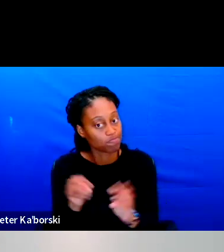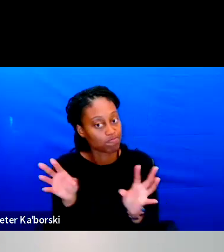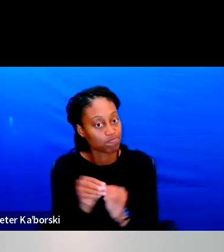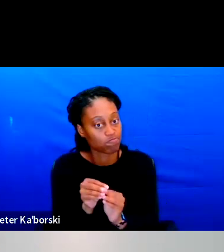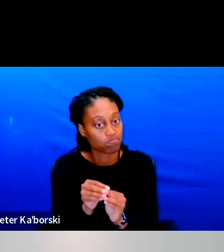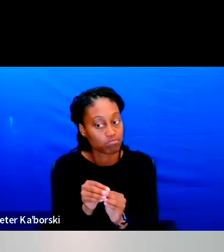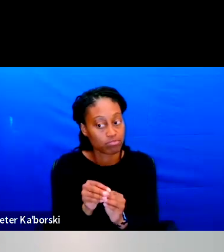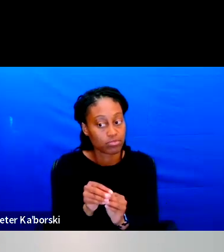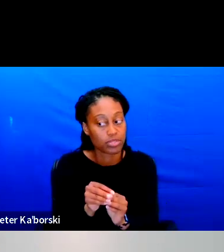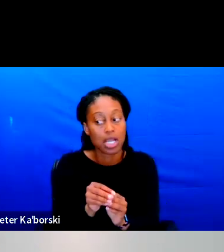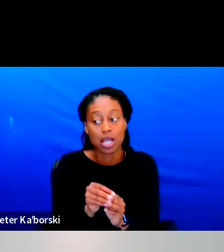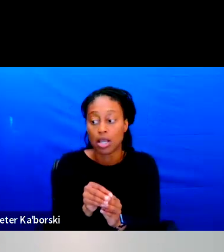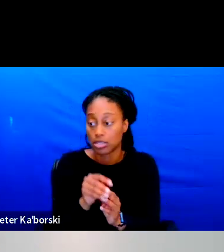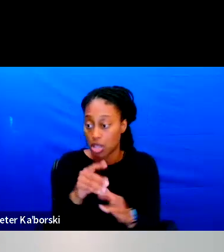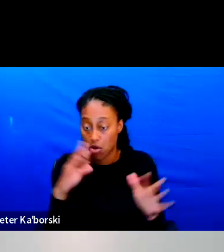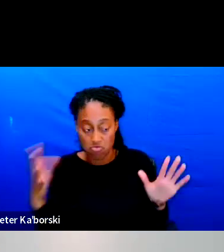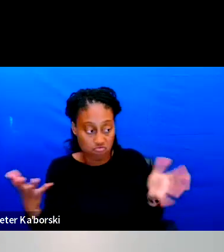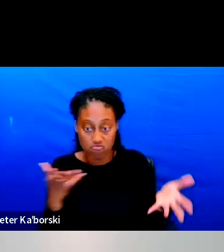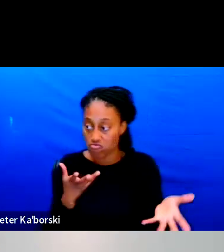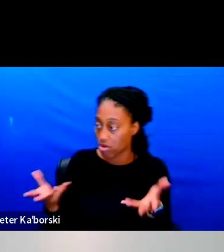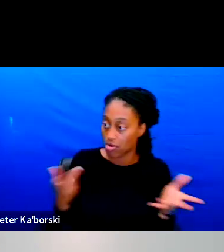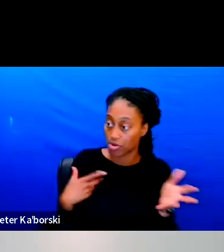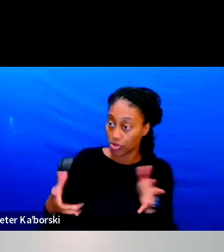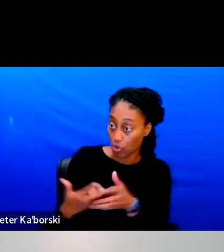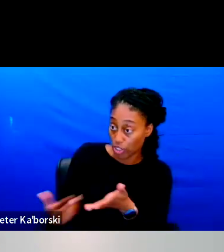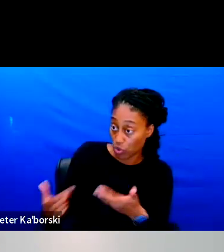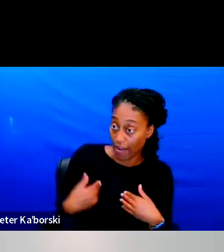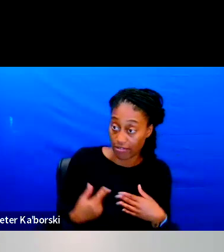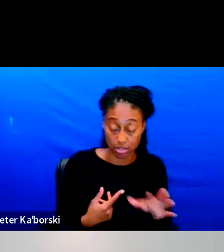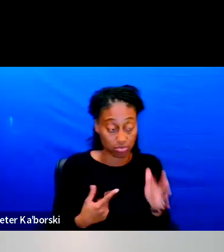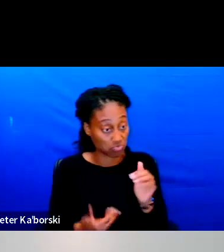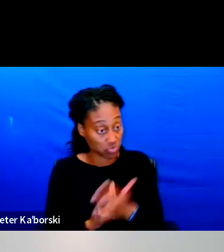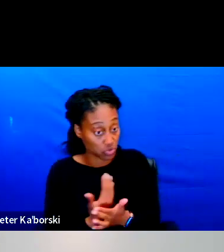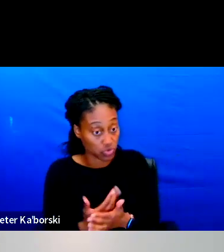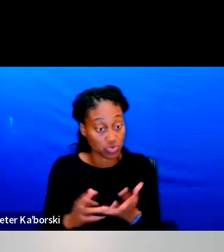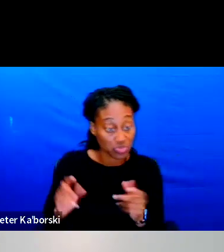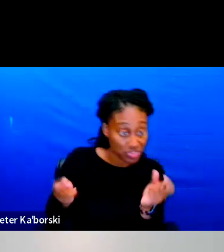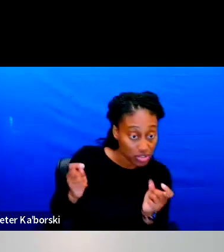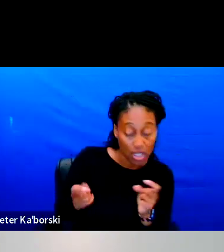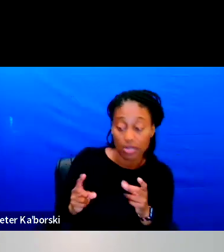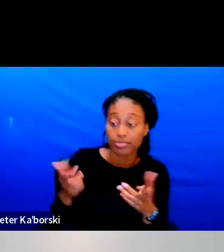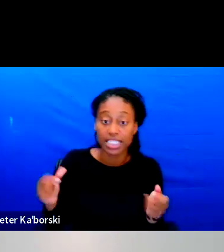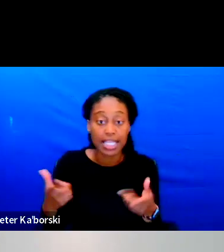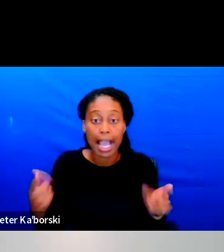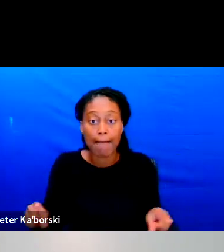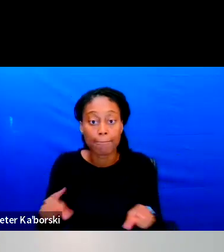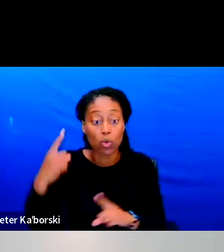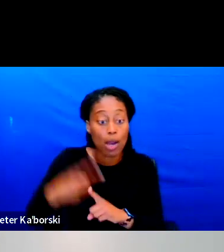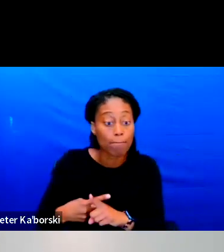Keenan Coatney: keep each other up on what resources we are able to provide, and what resources have kind of diminished over the last month. Keenan Coatney: and that's been really helpful for us to keep